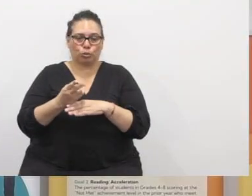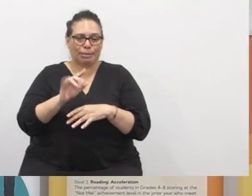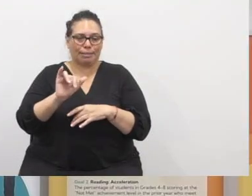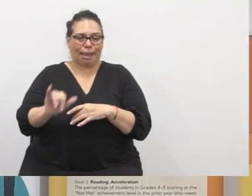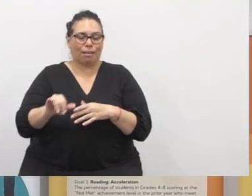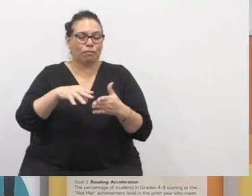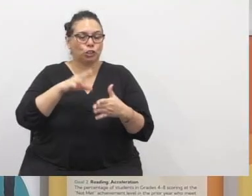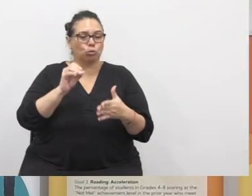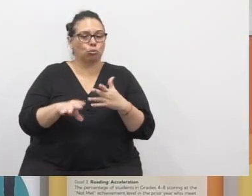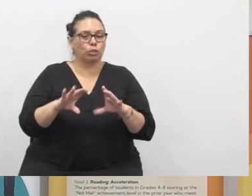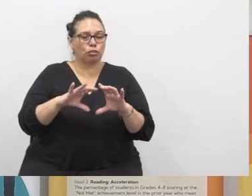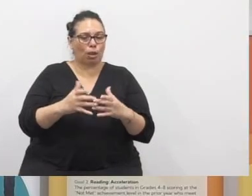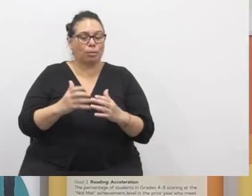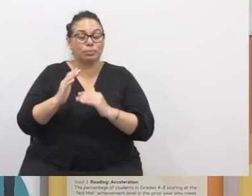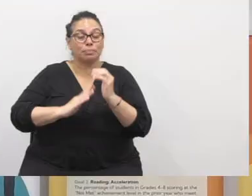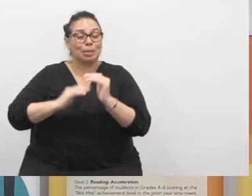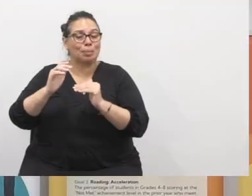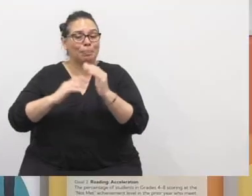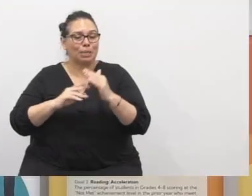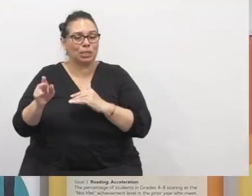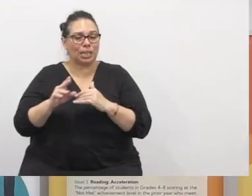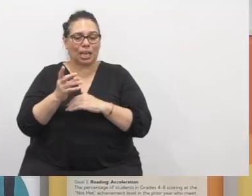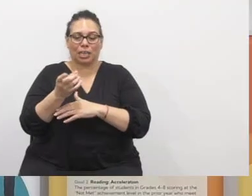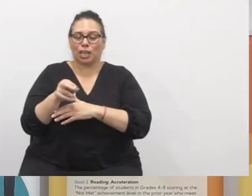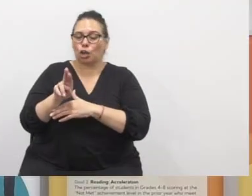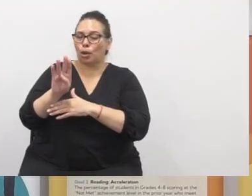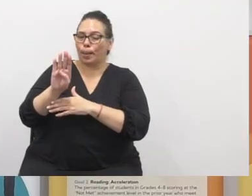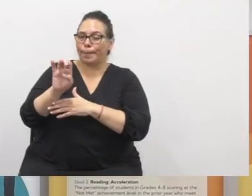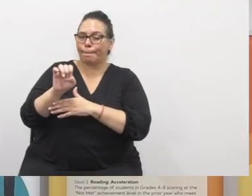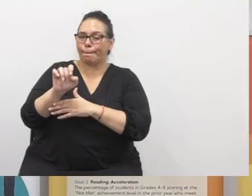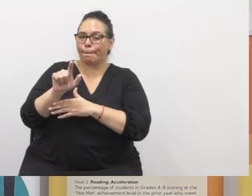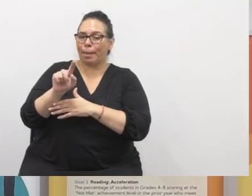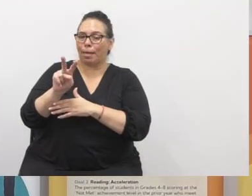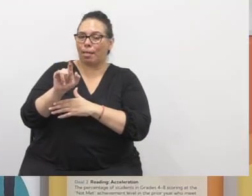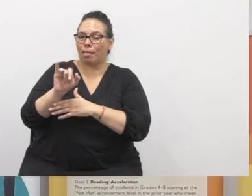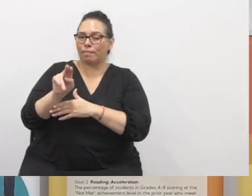But building on Dr. Belvin's work that takes place also at high school.